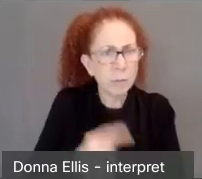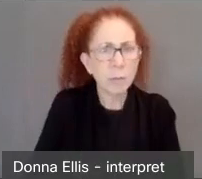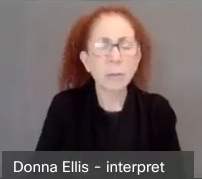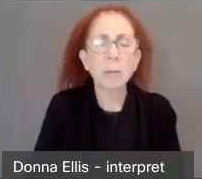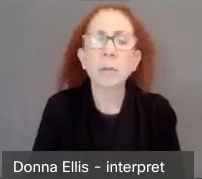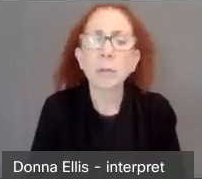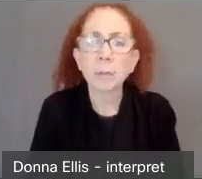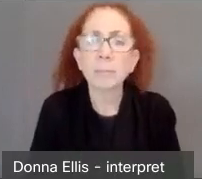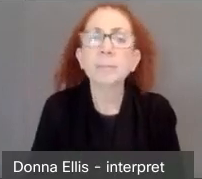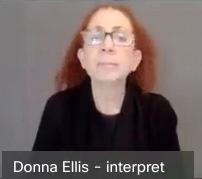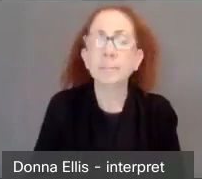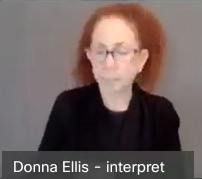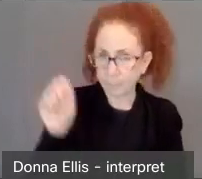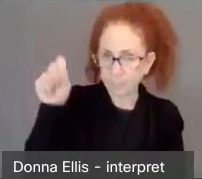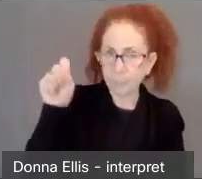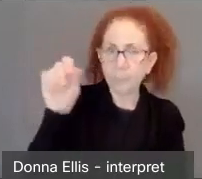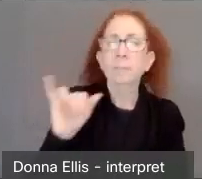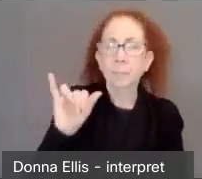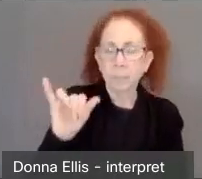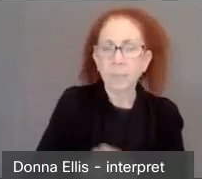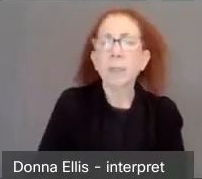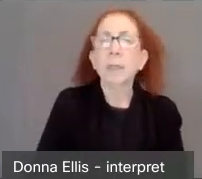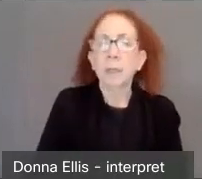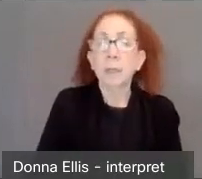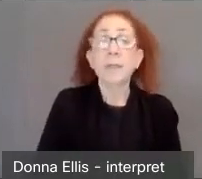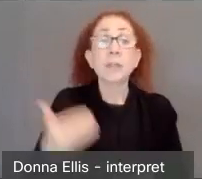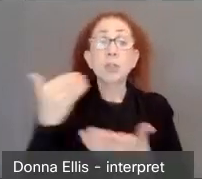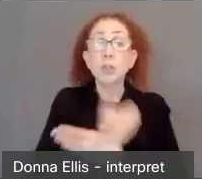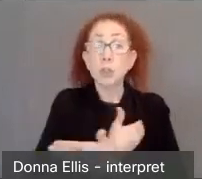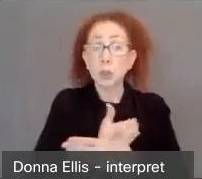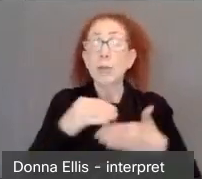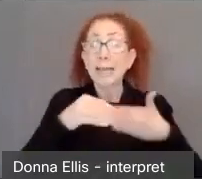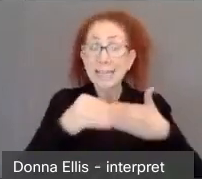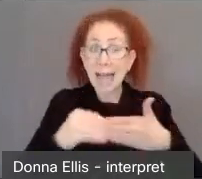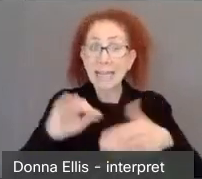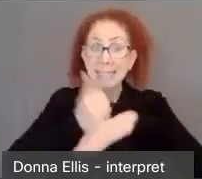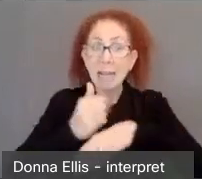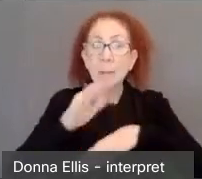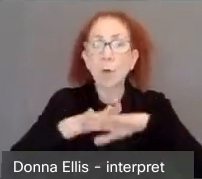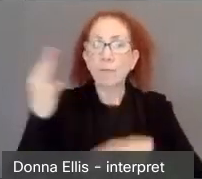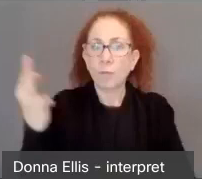[Commissioner Arkoosh] That's correct. So this new guidance will go into place on Friday and